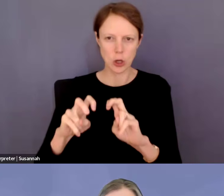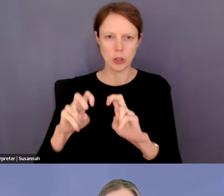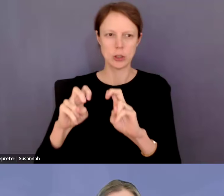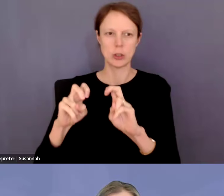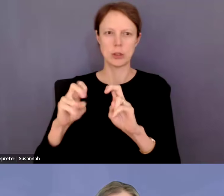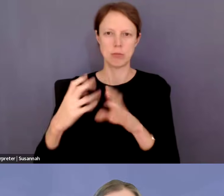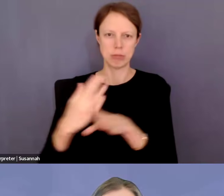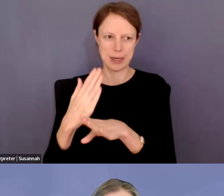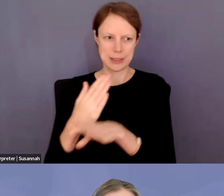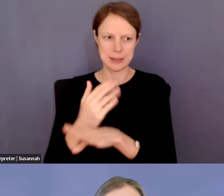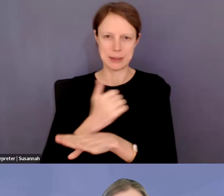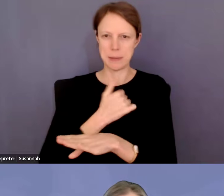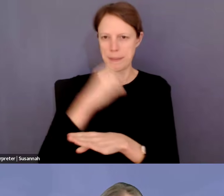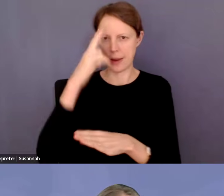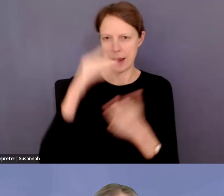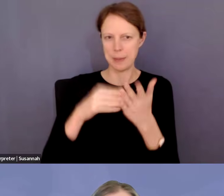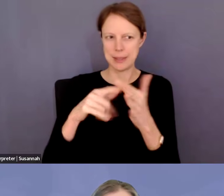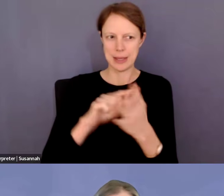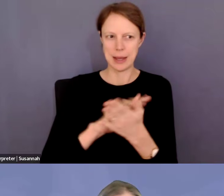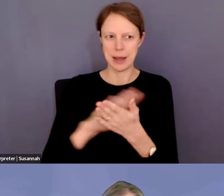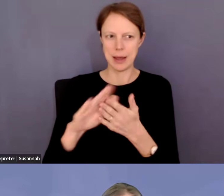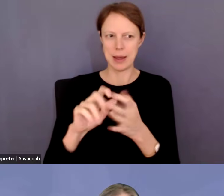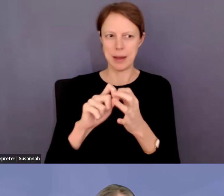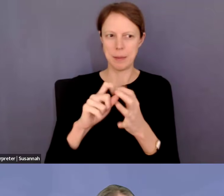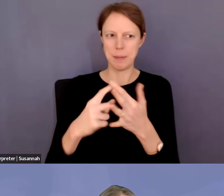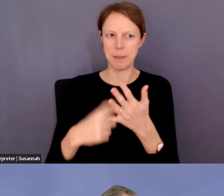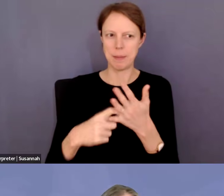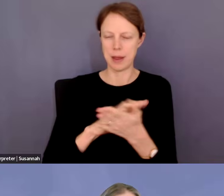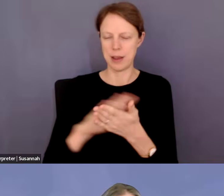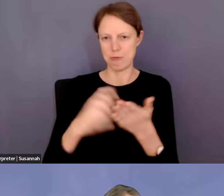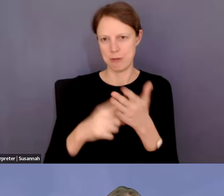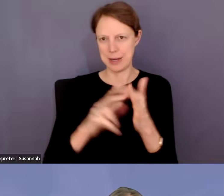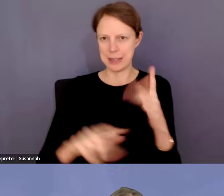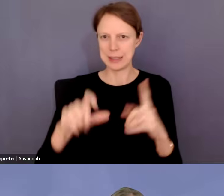and Impact Officer at the Brotherhood of St. Laurence. My pronouns are she/her. Today I'm